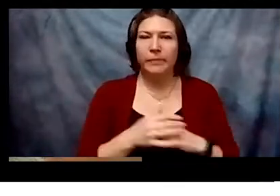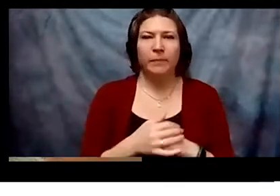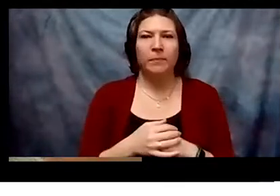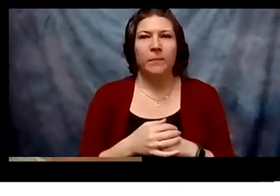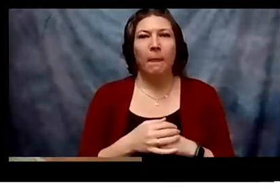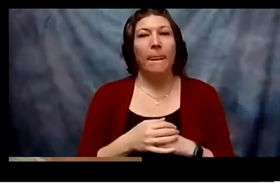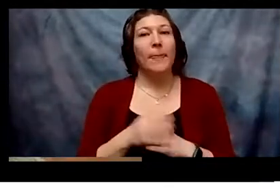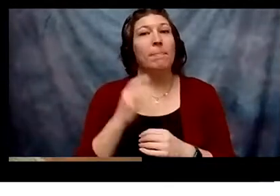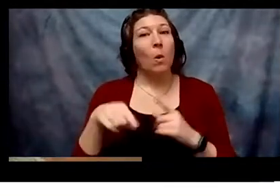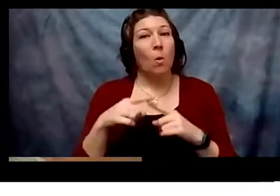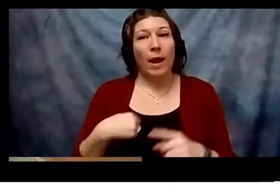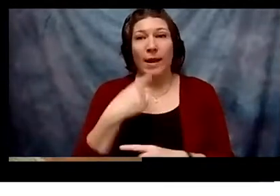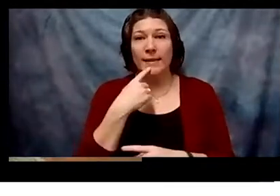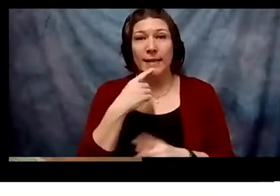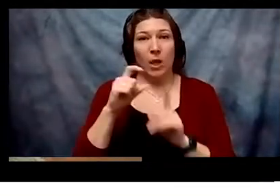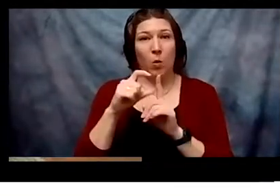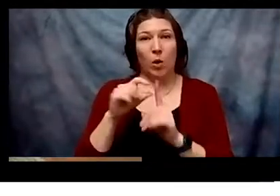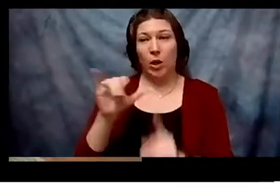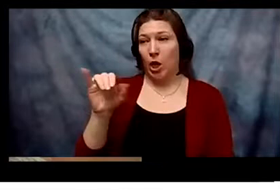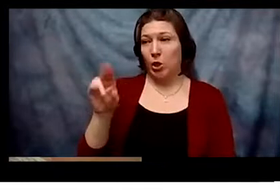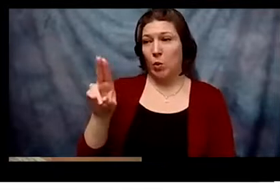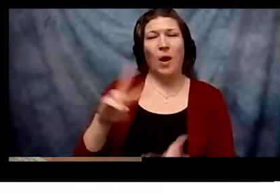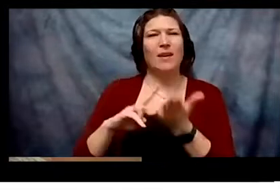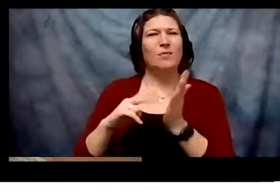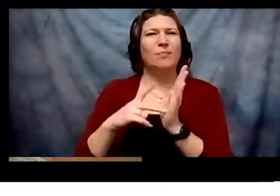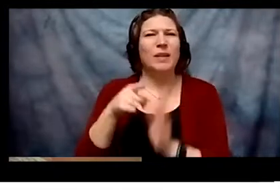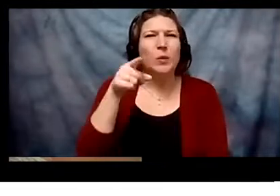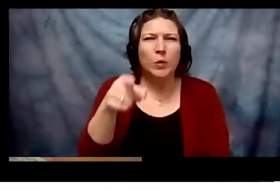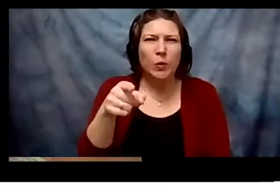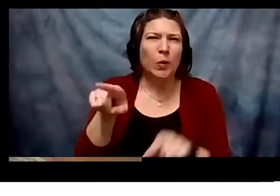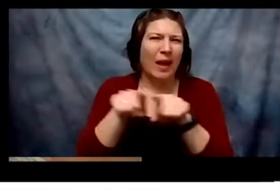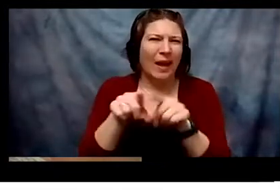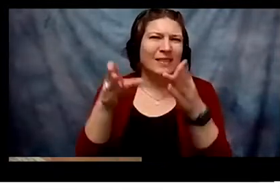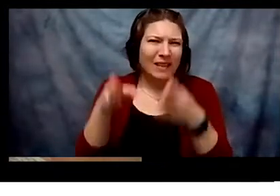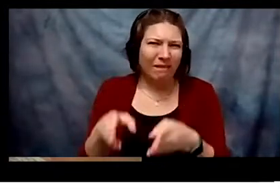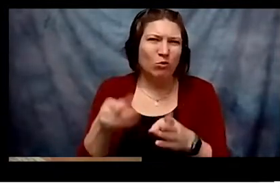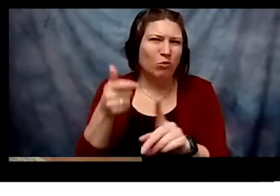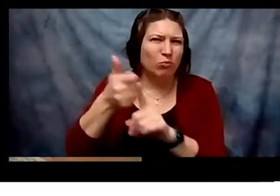say the word you, I don't mean you as an individual per se. By you,